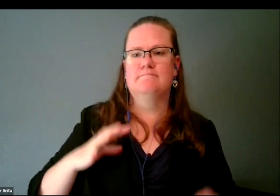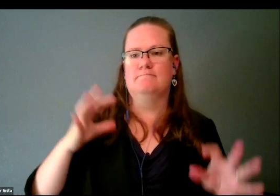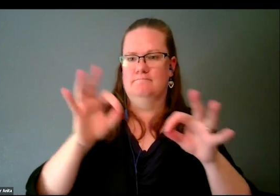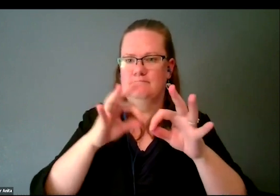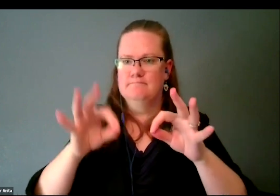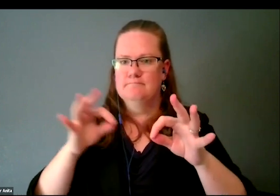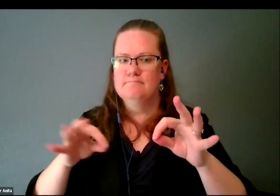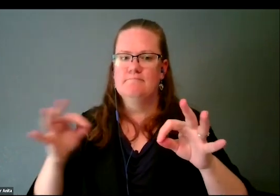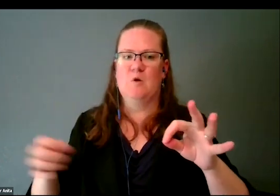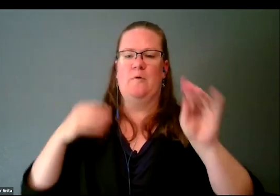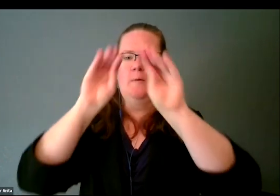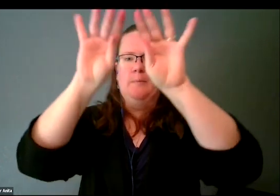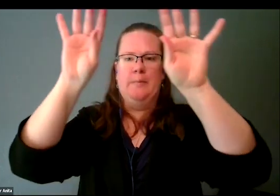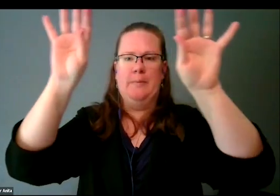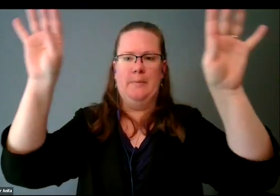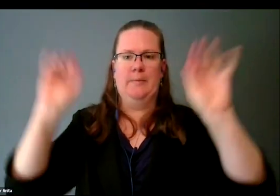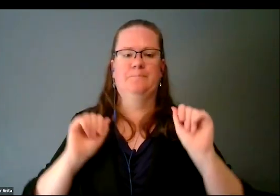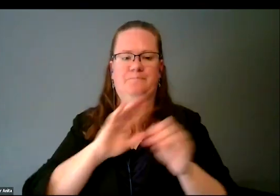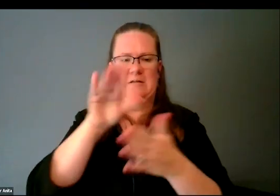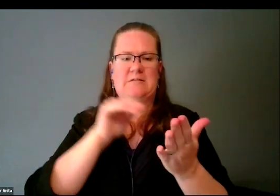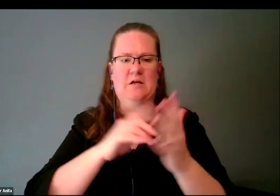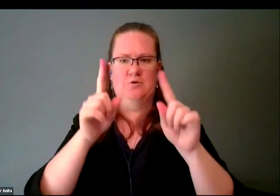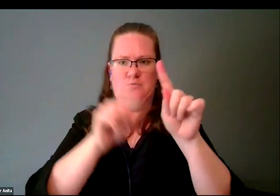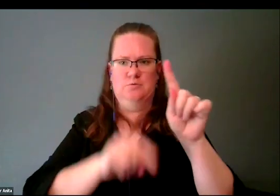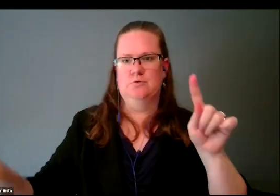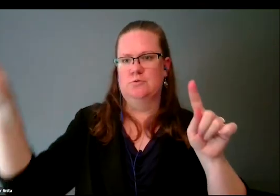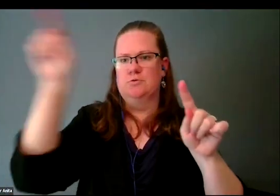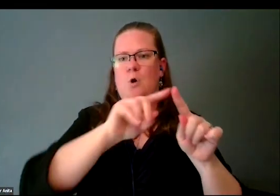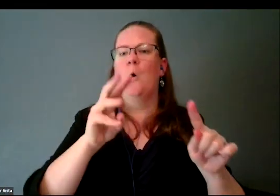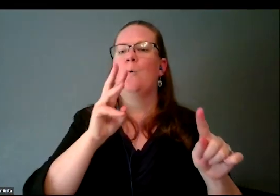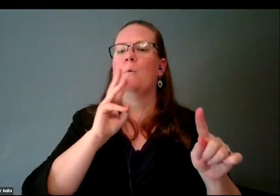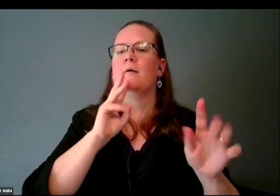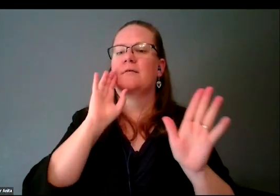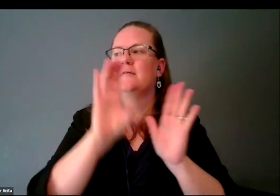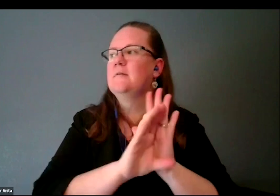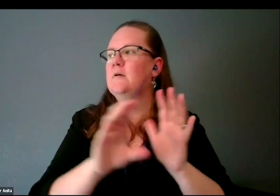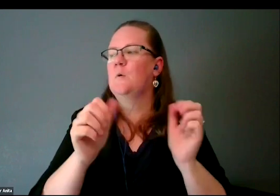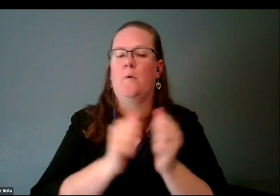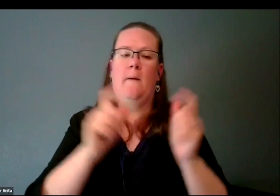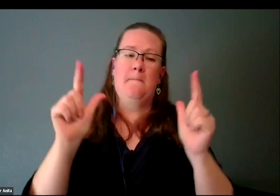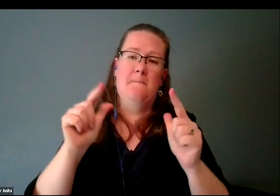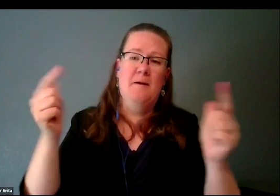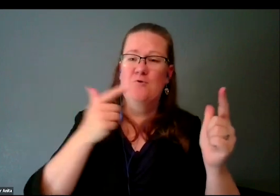At the center of it is this large oval water scene with a big red whale at the center.